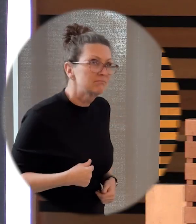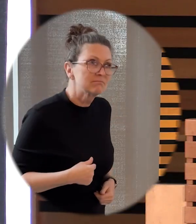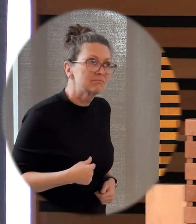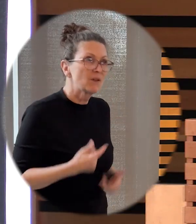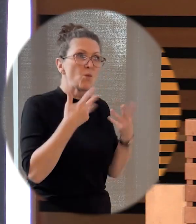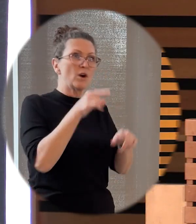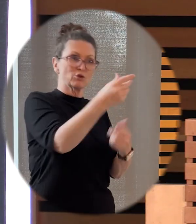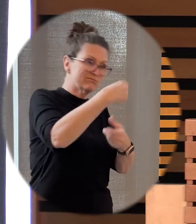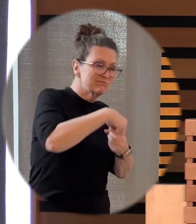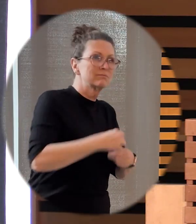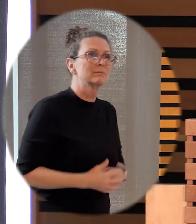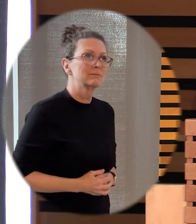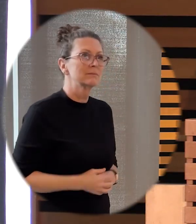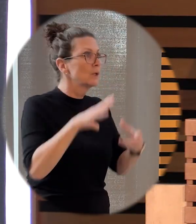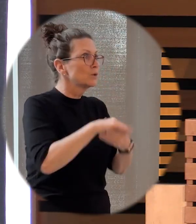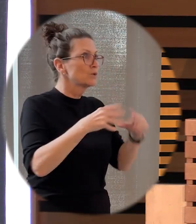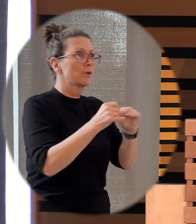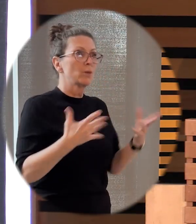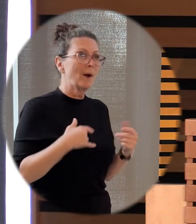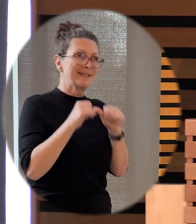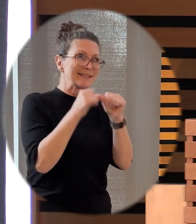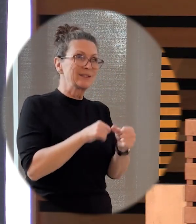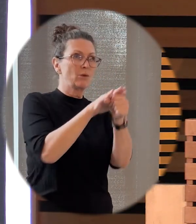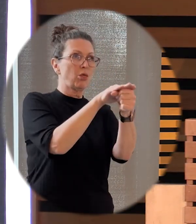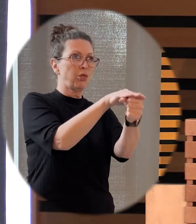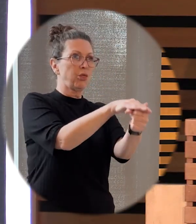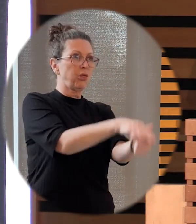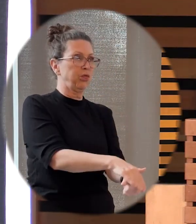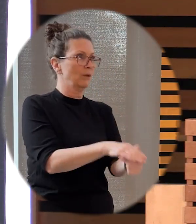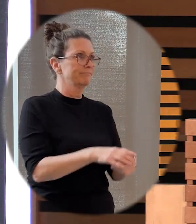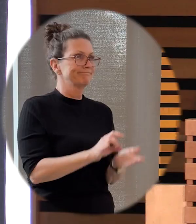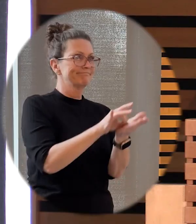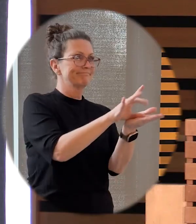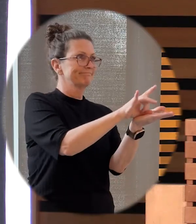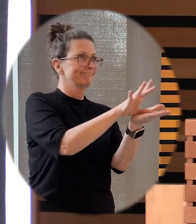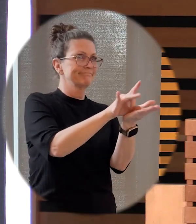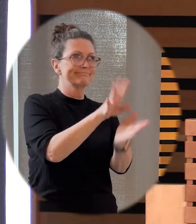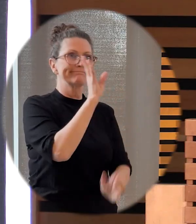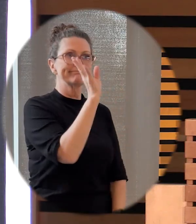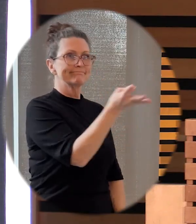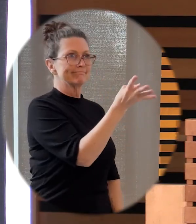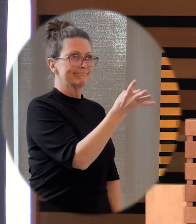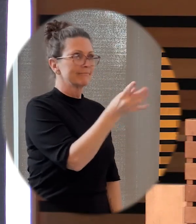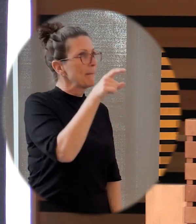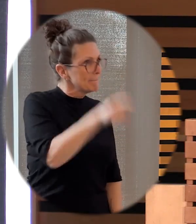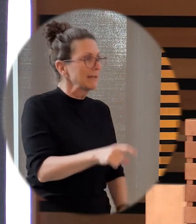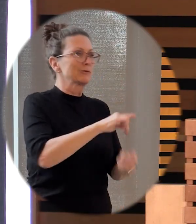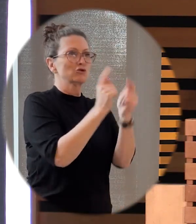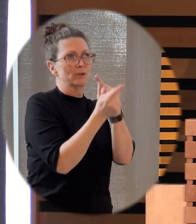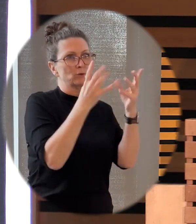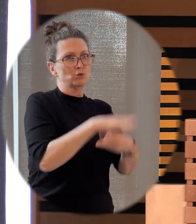story of consistent diminishment and denial. As long as we do not change the stories we tell and